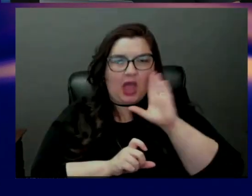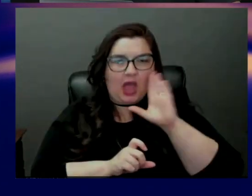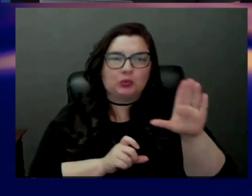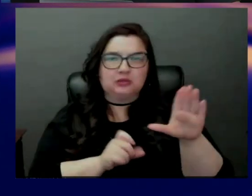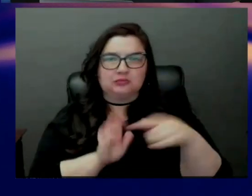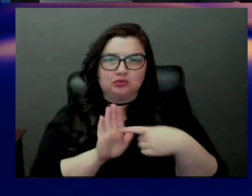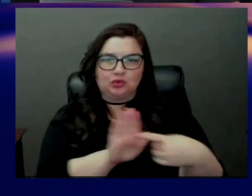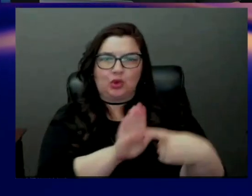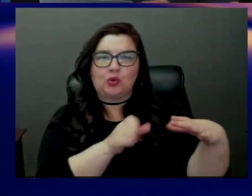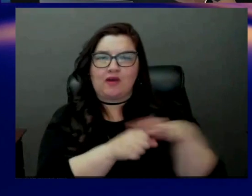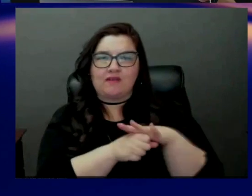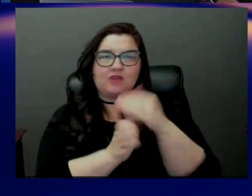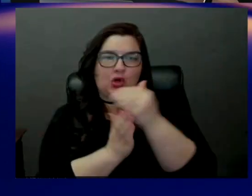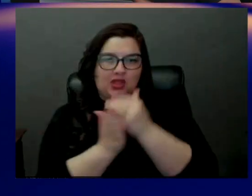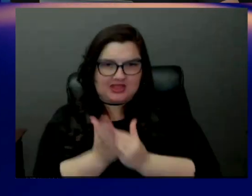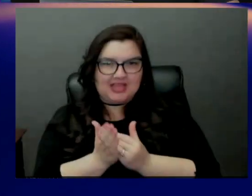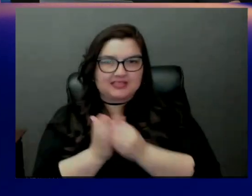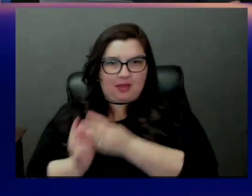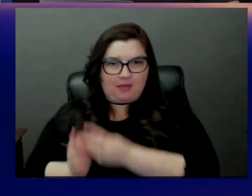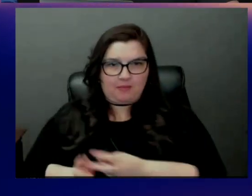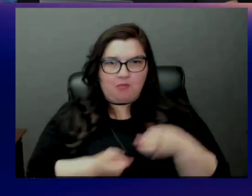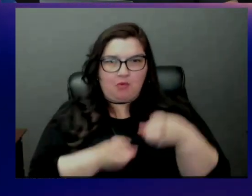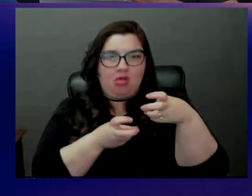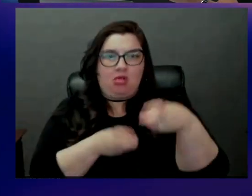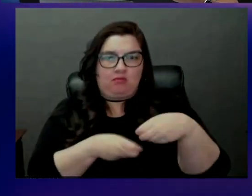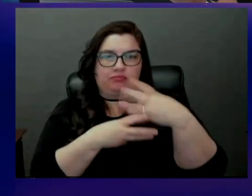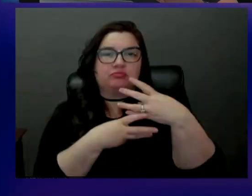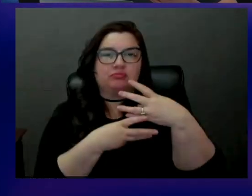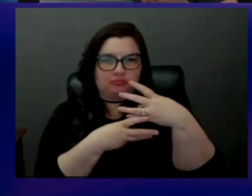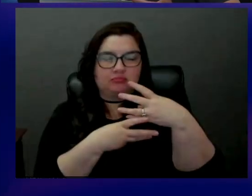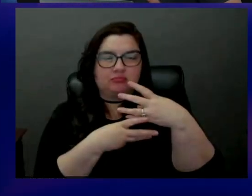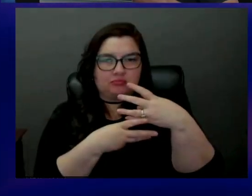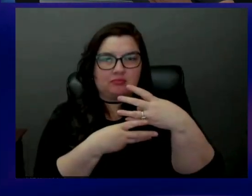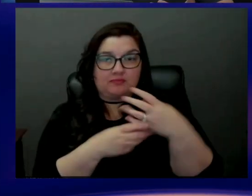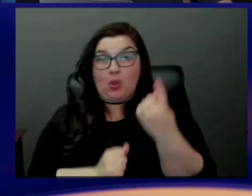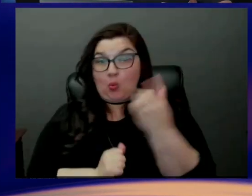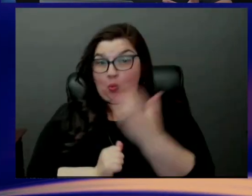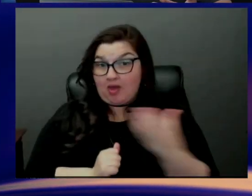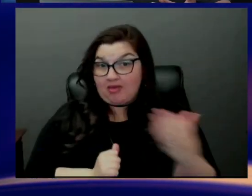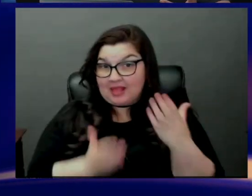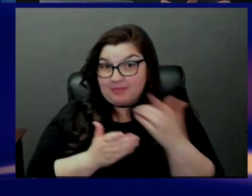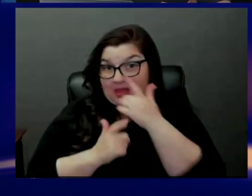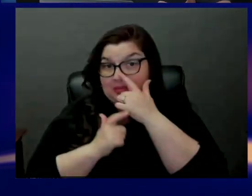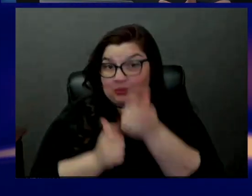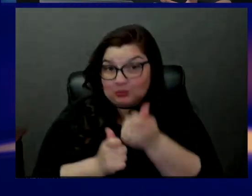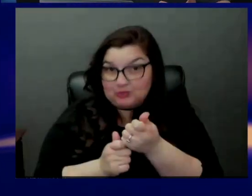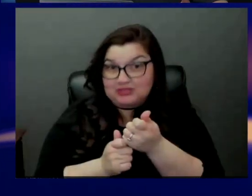by pulling the entire list here, for example, so one of the things that might be interested in I've got a default visualization here